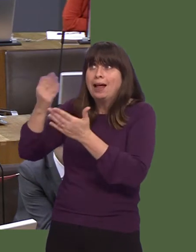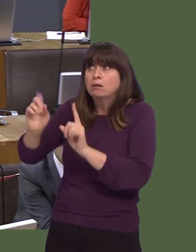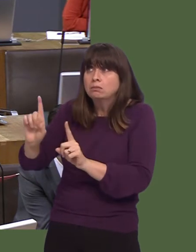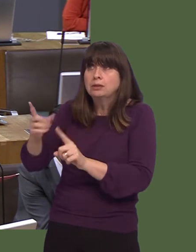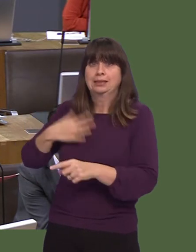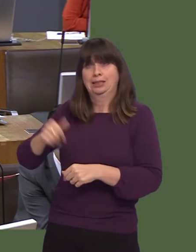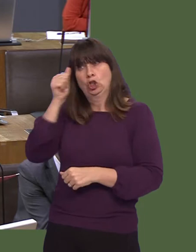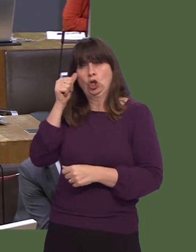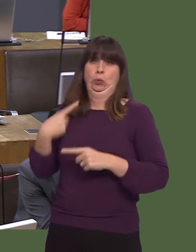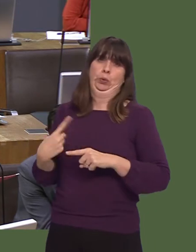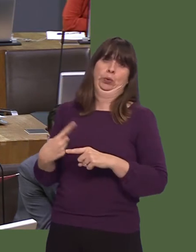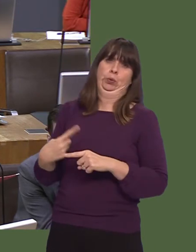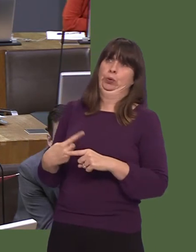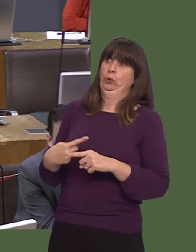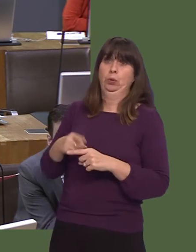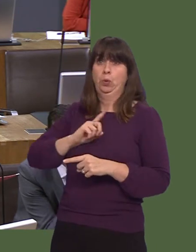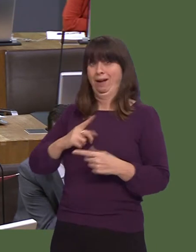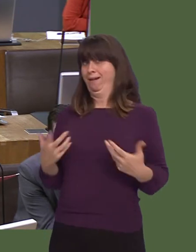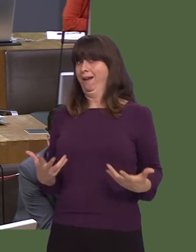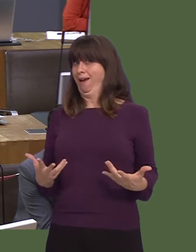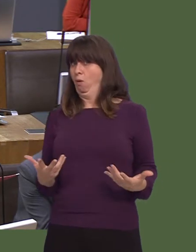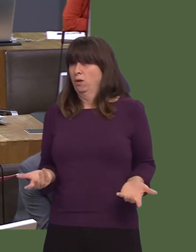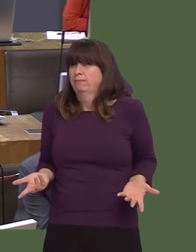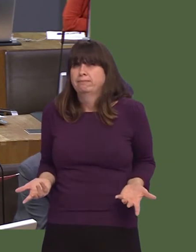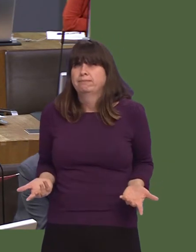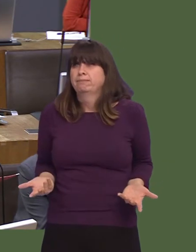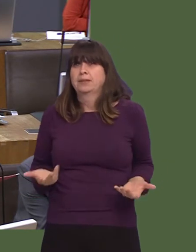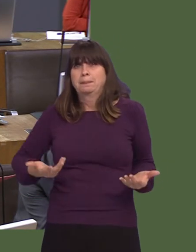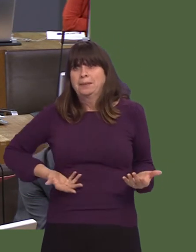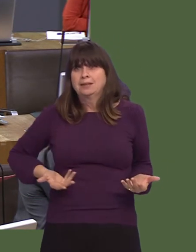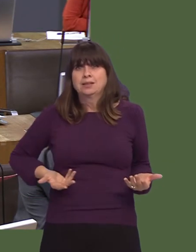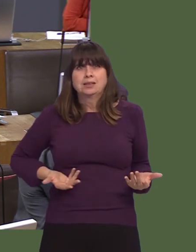because if we're not in a position, I believe, where businesses can see that there is a way